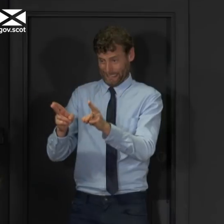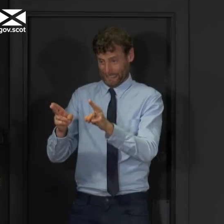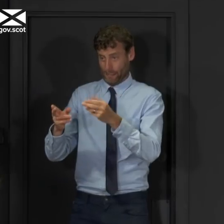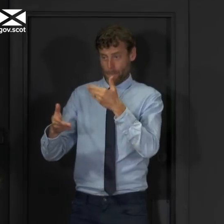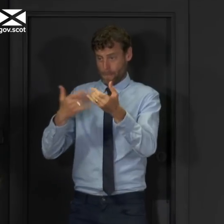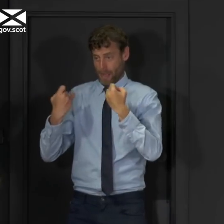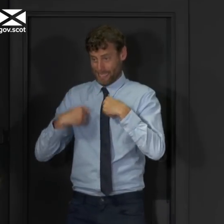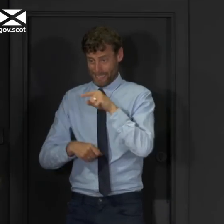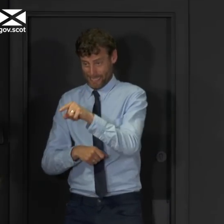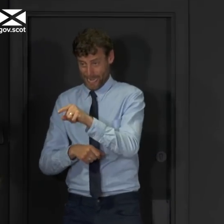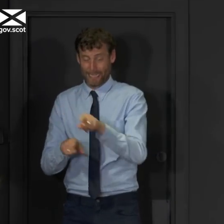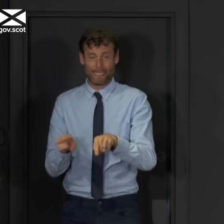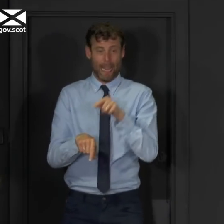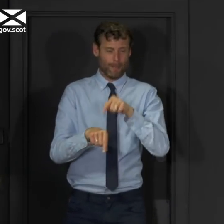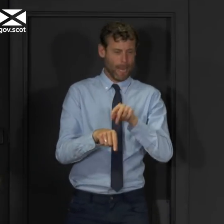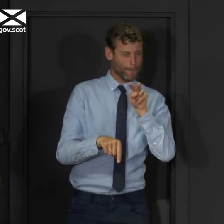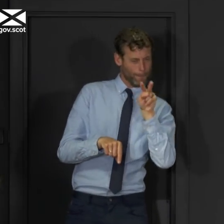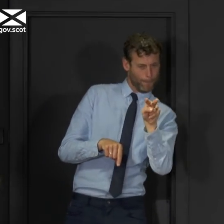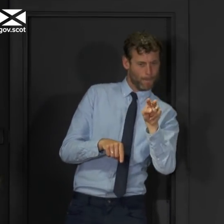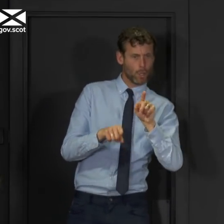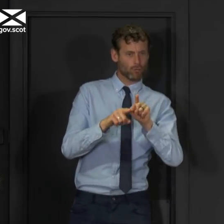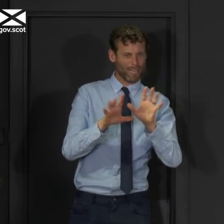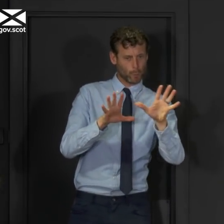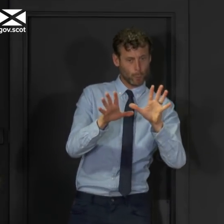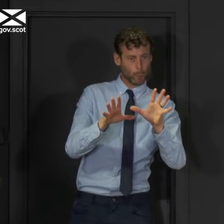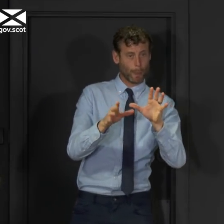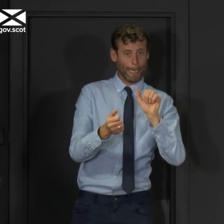to do everything we can to mitigate the economic crisis. As I have said before and I won't